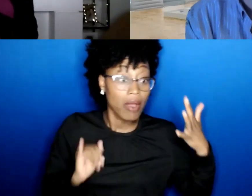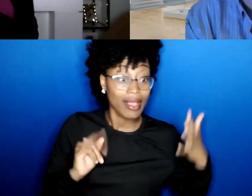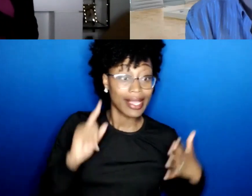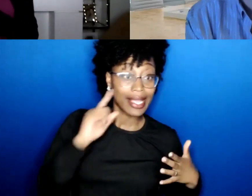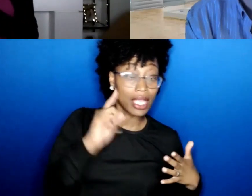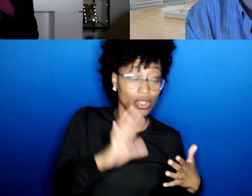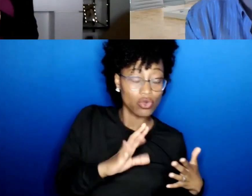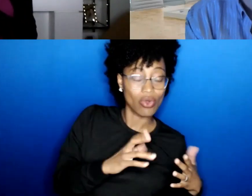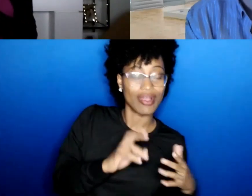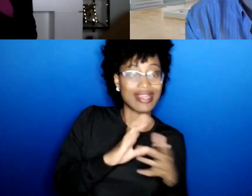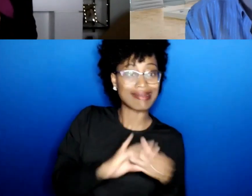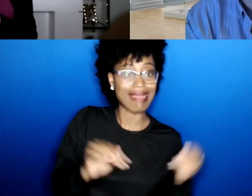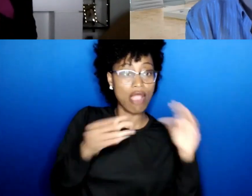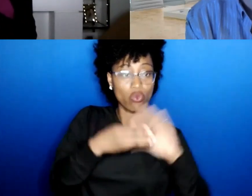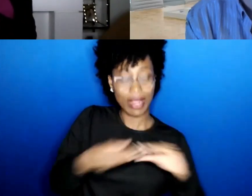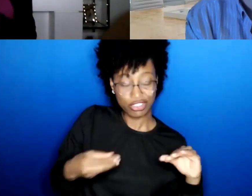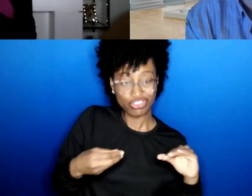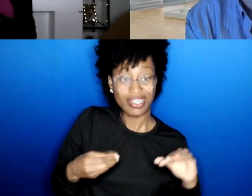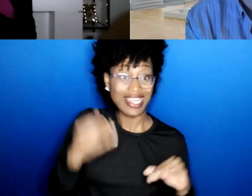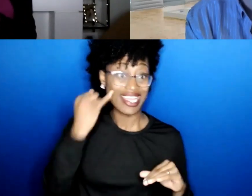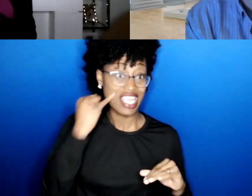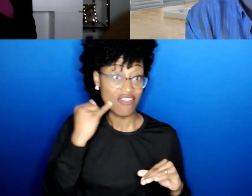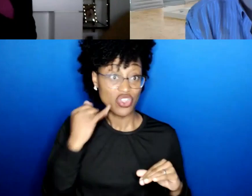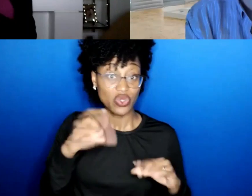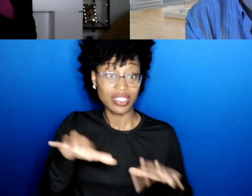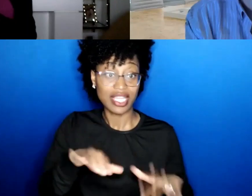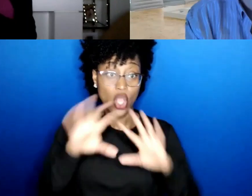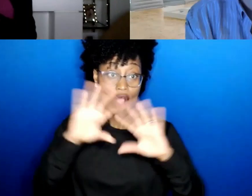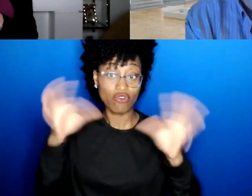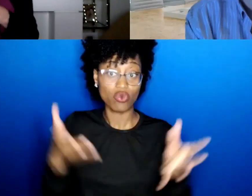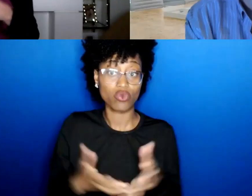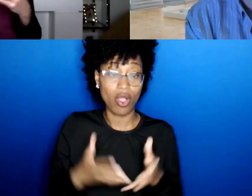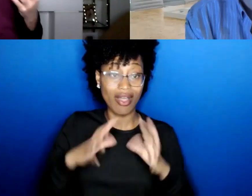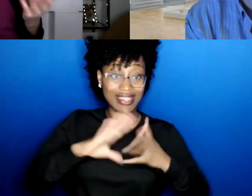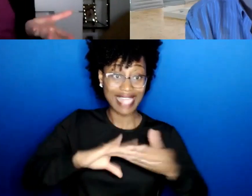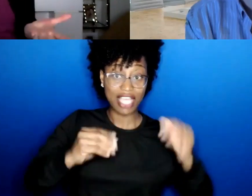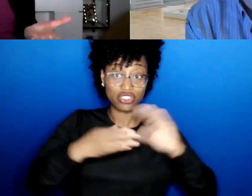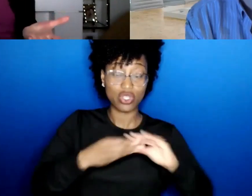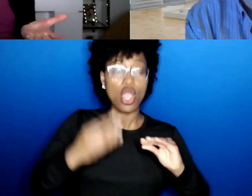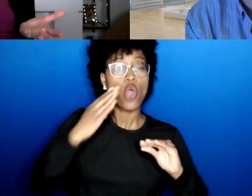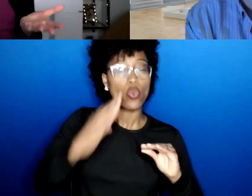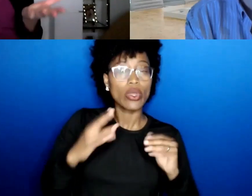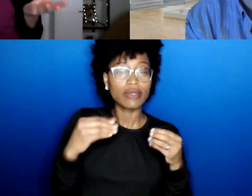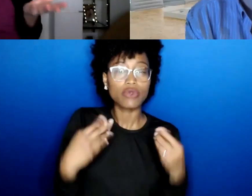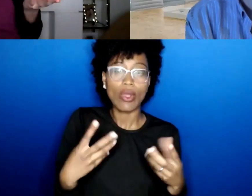If you have done an overall narration, AERA is going to transcribe them, so that